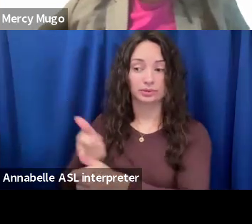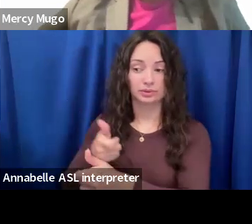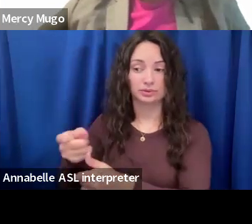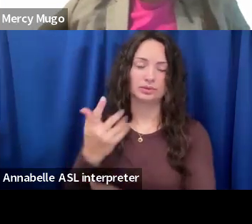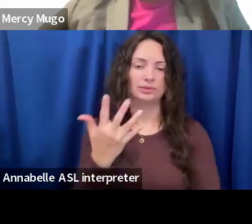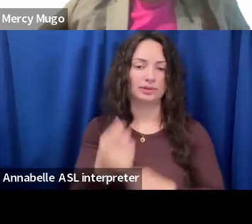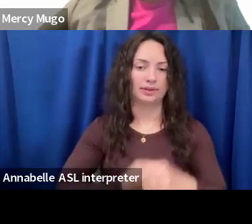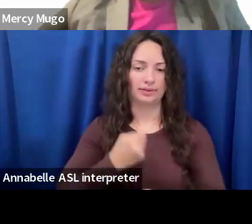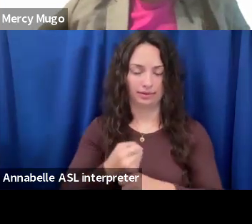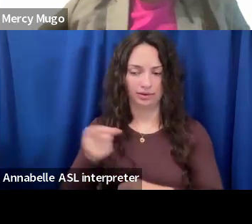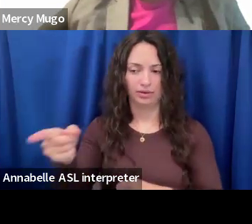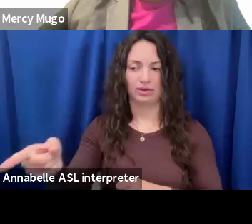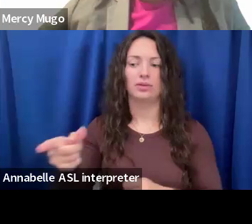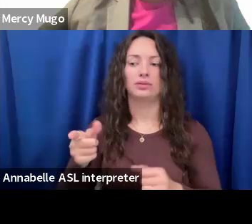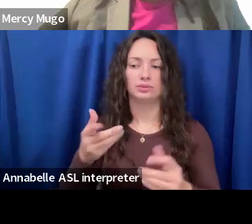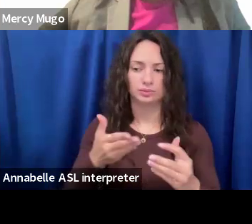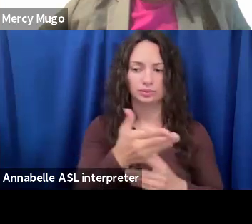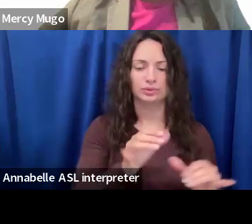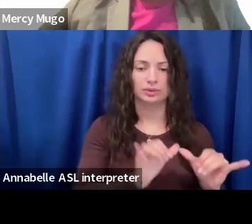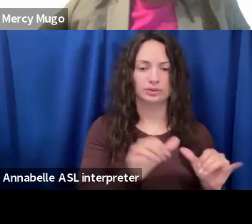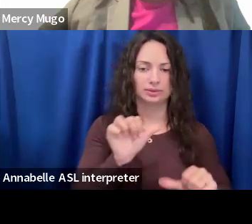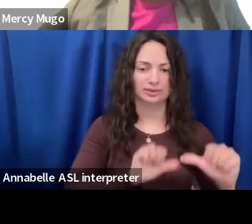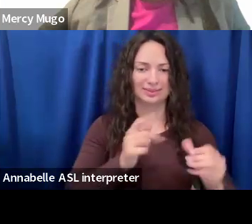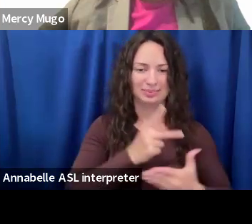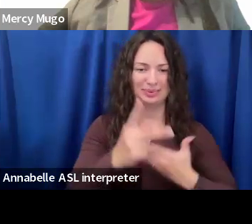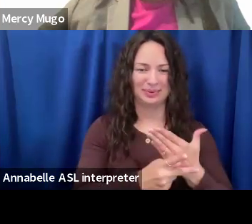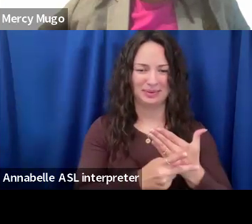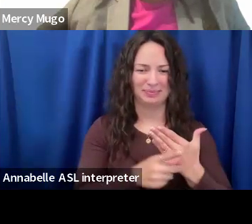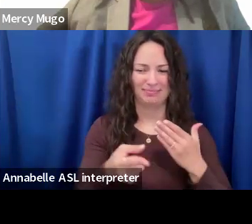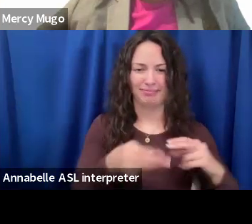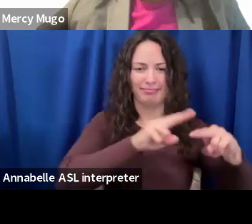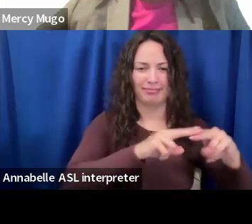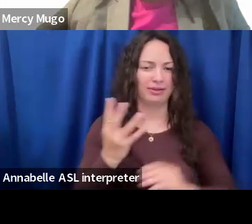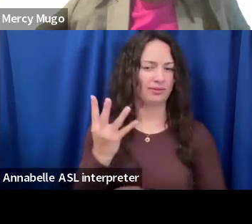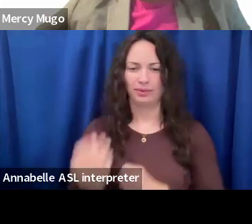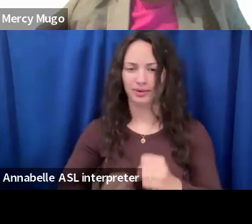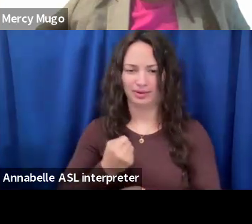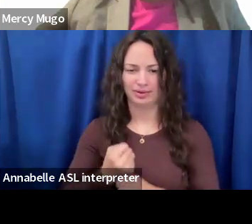science programs instead of four with the idea being that slow and steady wins the race.